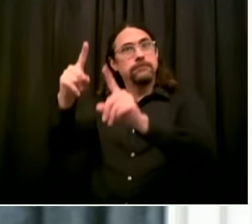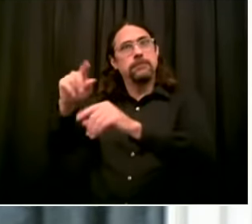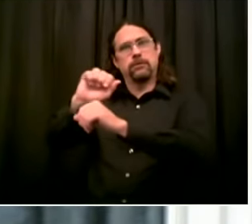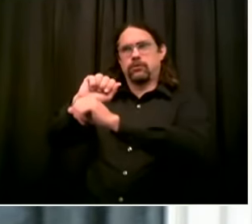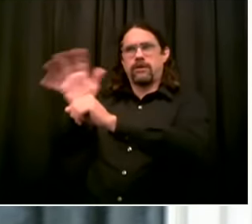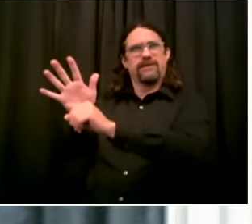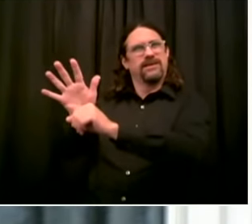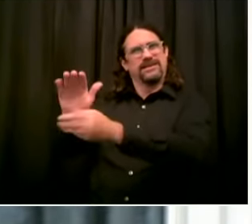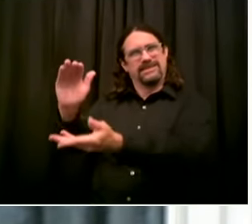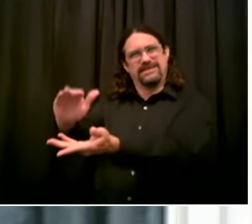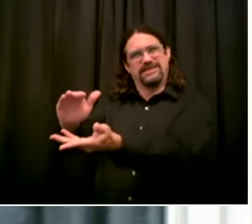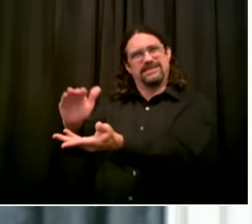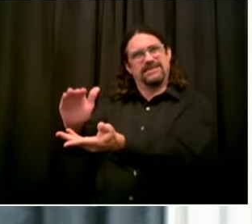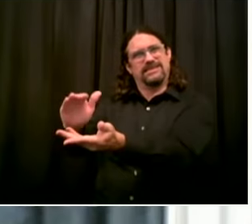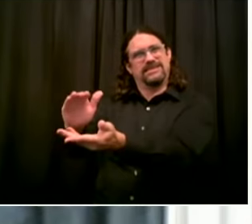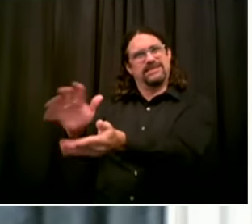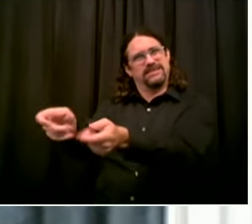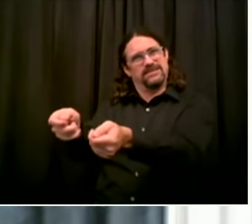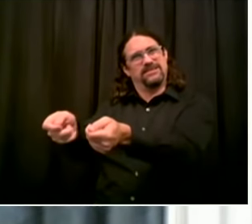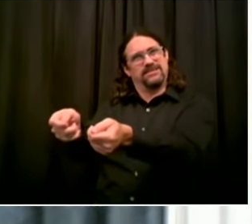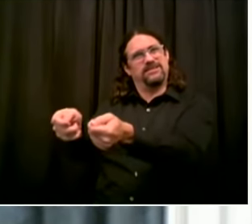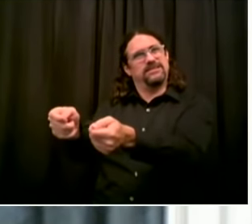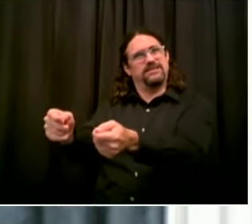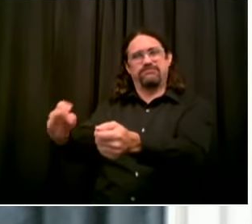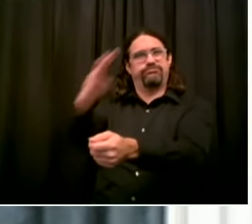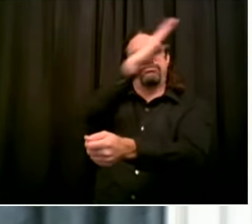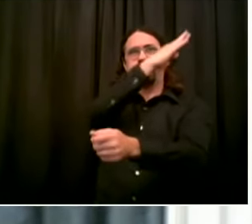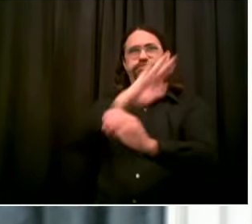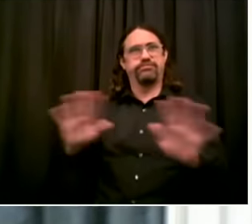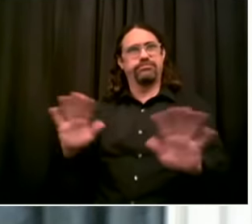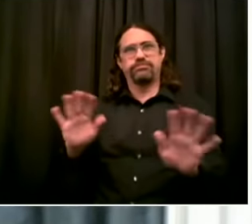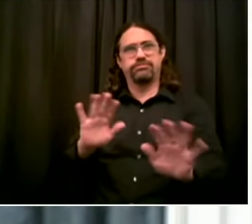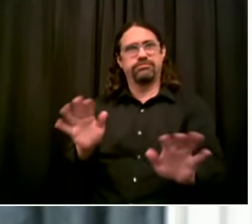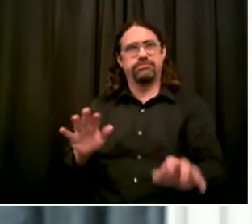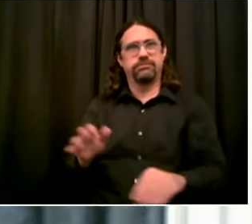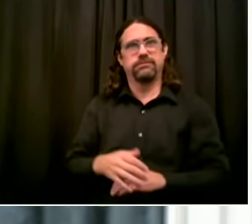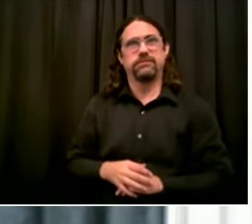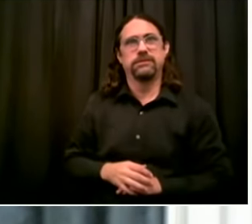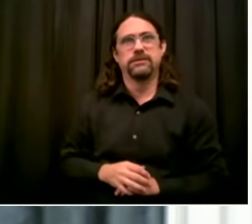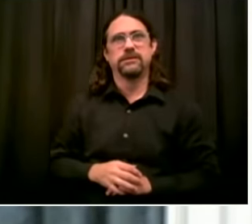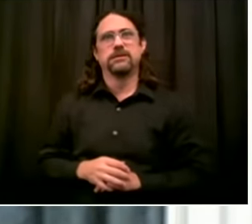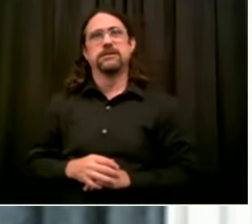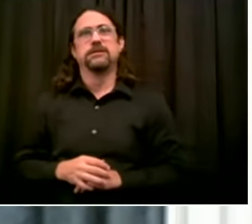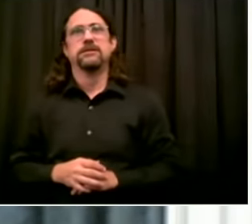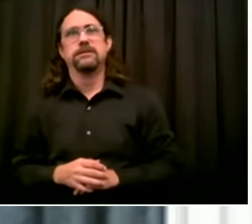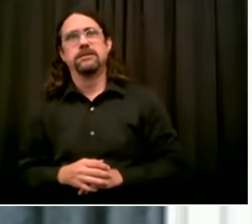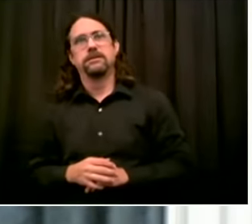WE CAN. IF WE WERE O TGO OERV WE WOULD ADDRESS TE H SITUATION T A THAT TIME.